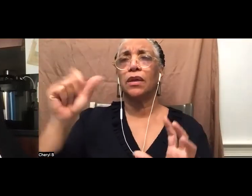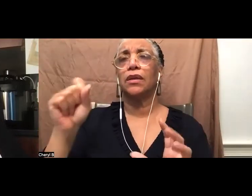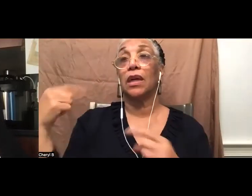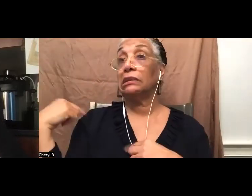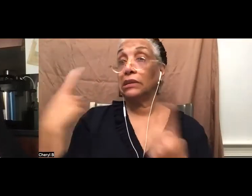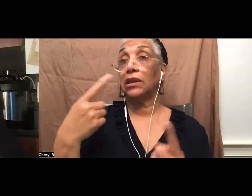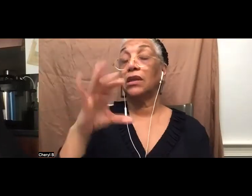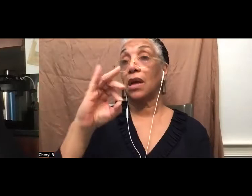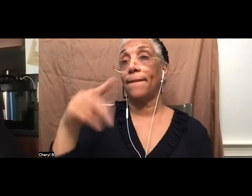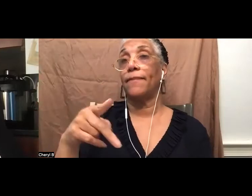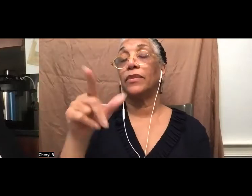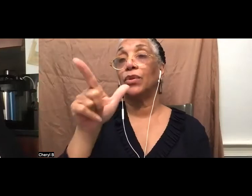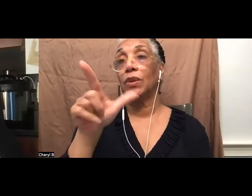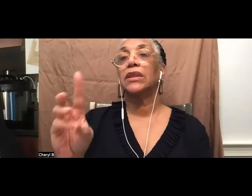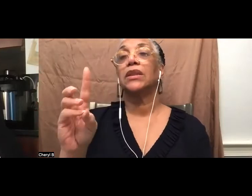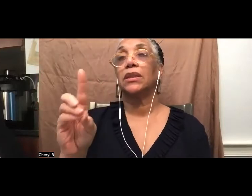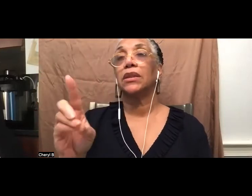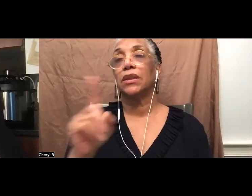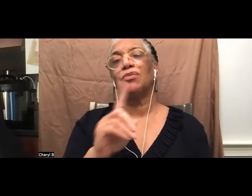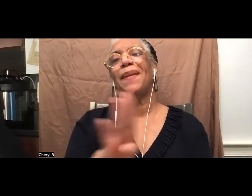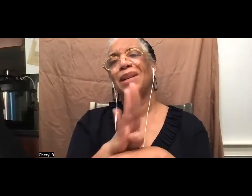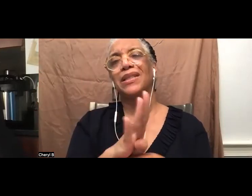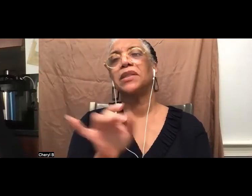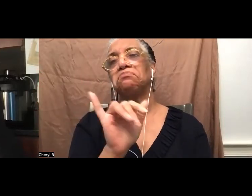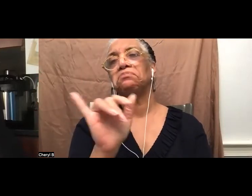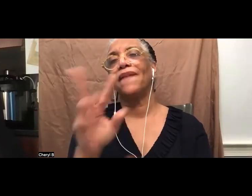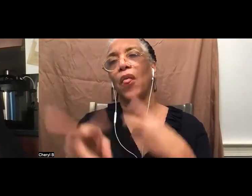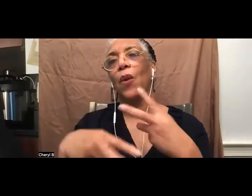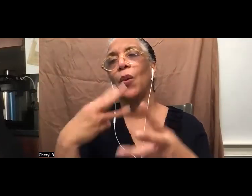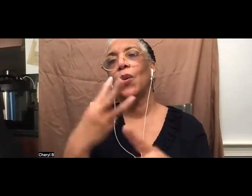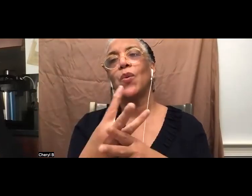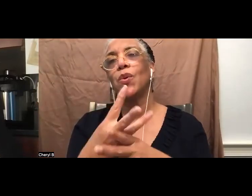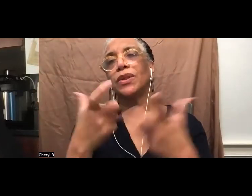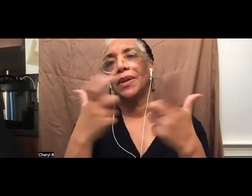it's basically business as usual for the world's largest leaders in the global North.